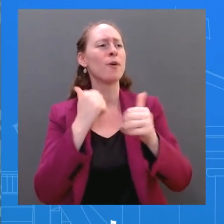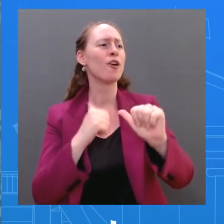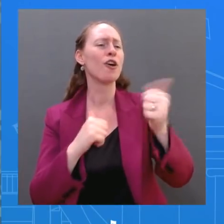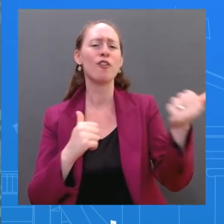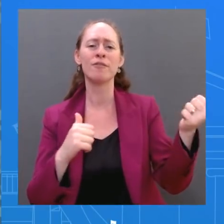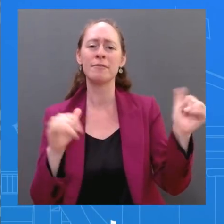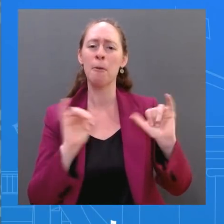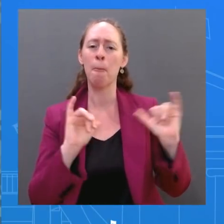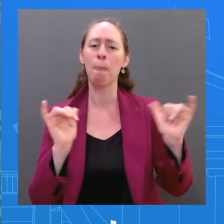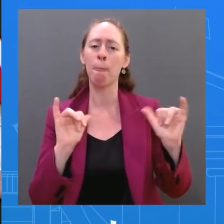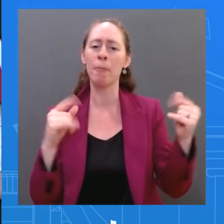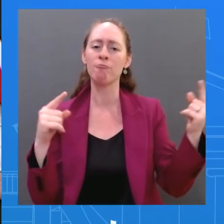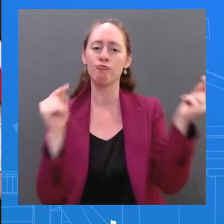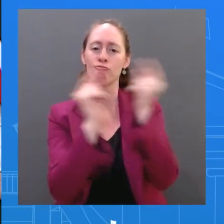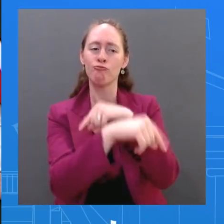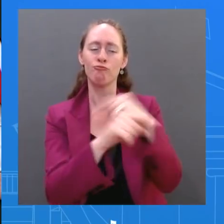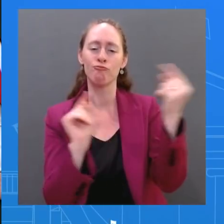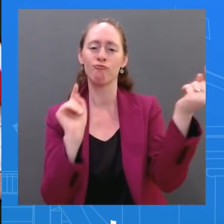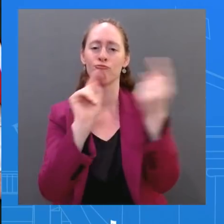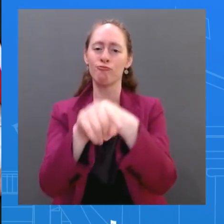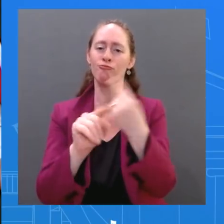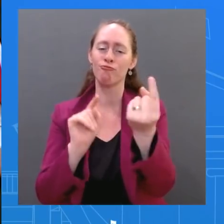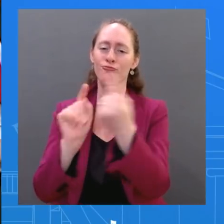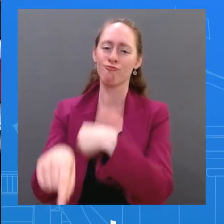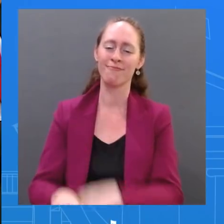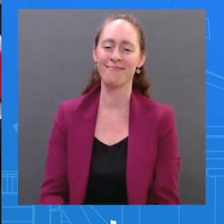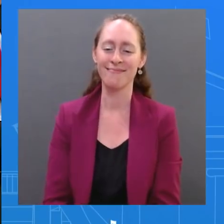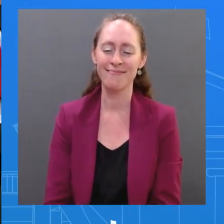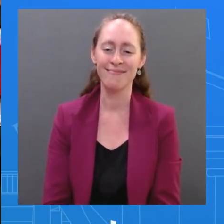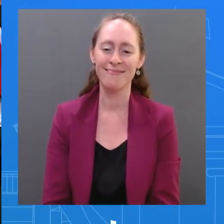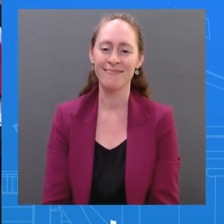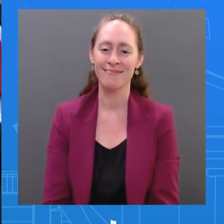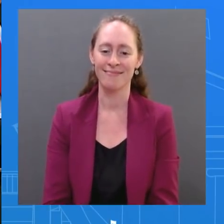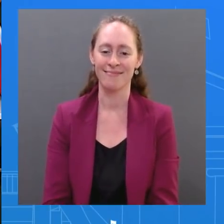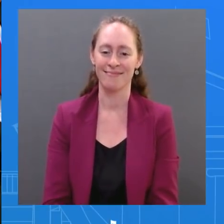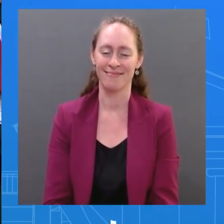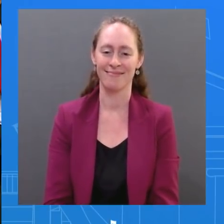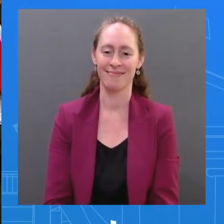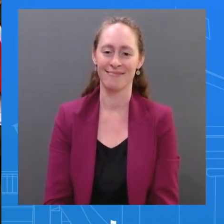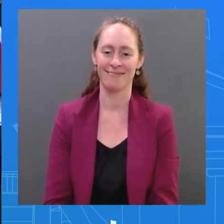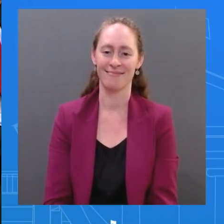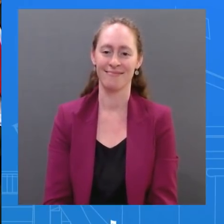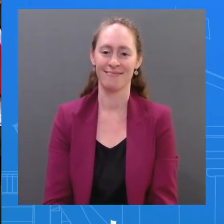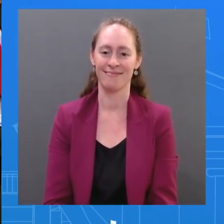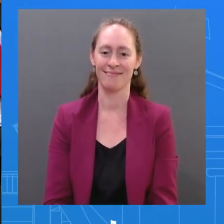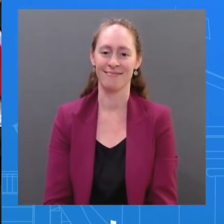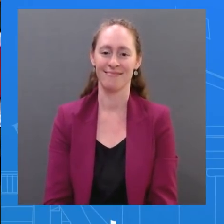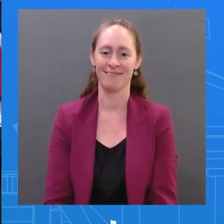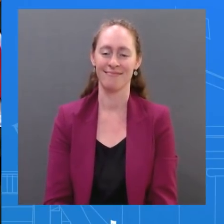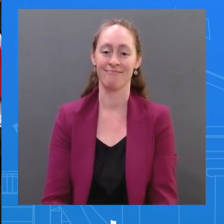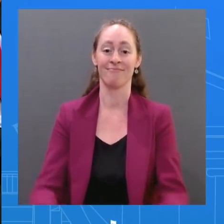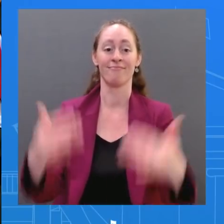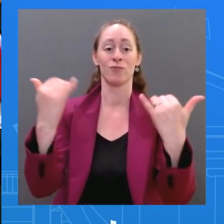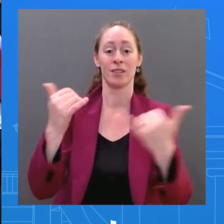now that Brittney Griner has pleaded guilty, what is the next steps that the administration is contemplating?